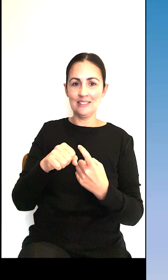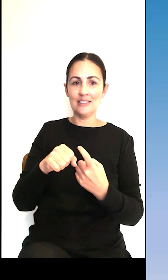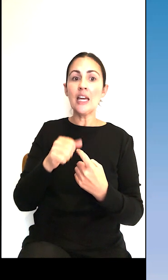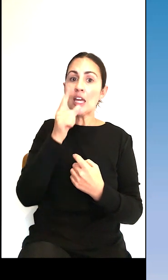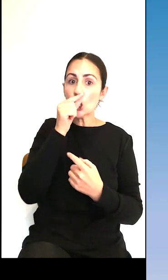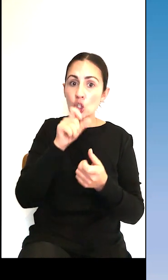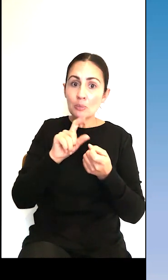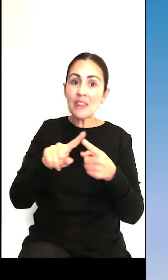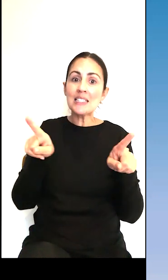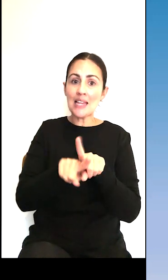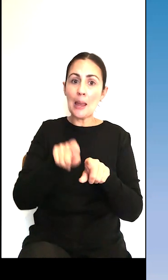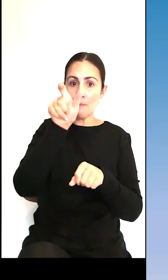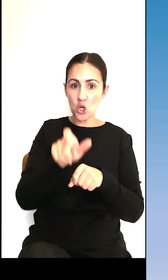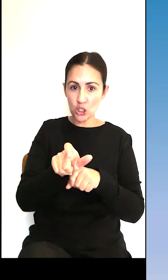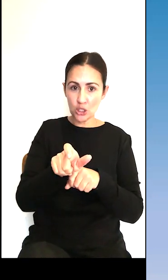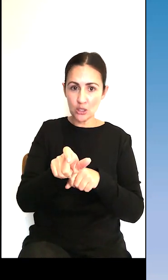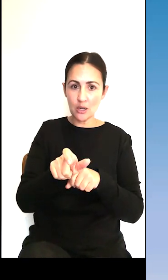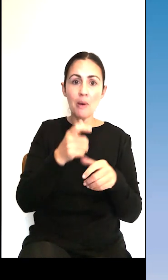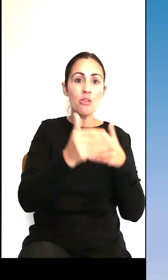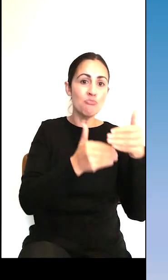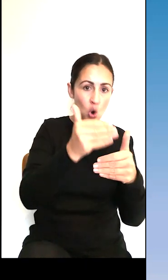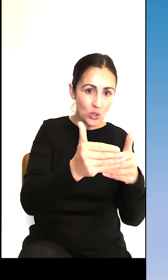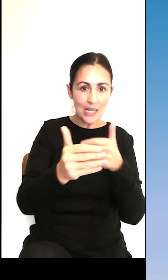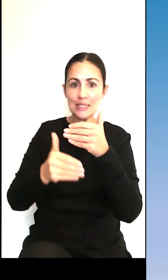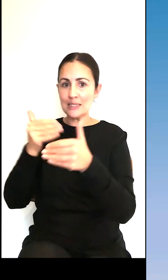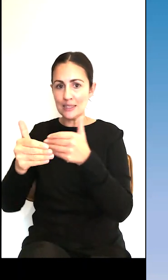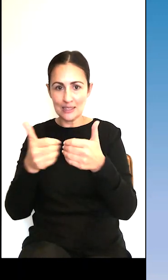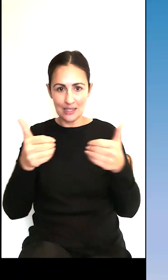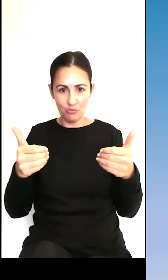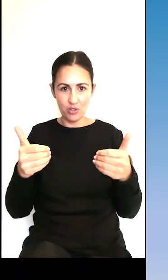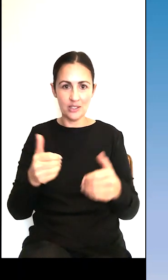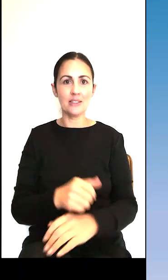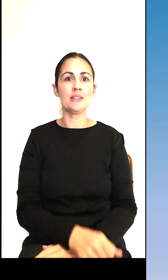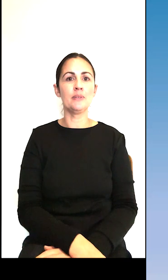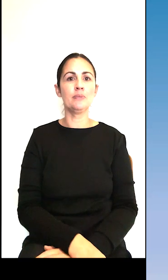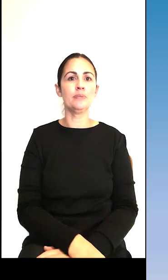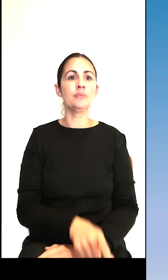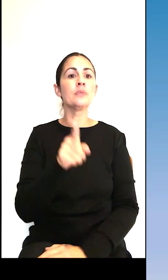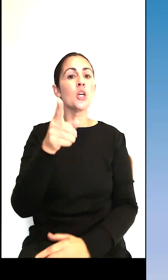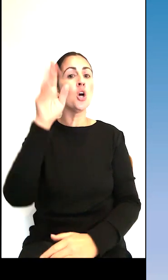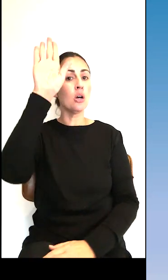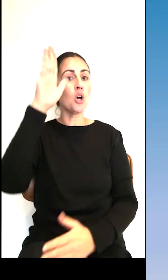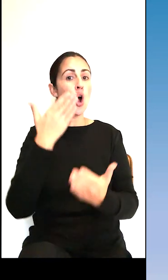but it's two different processes. Thank you. I'd like to let everybody know we do have on Carers Australia's website a lot of